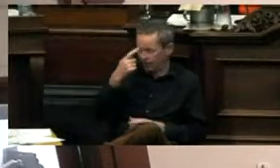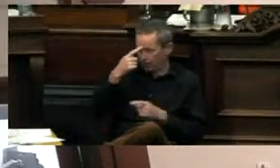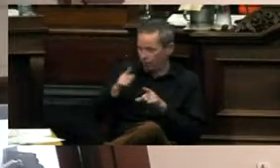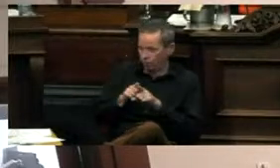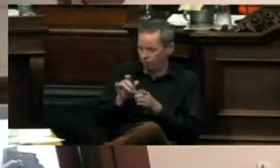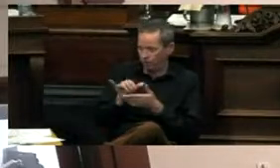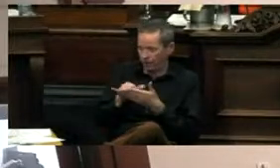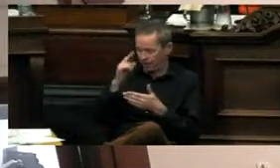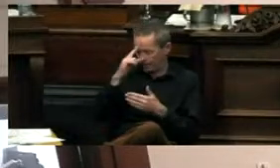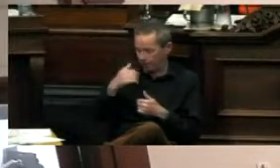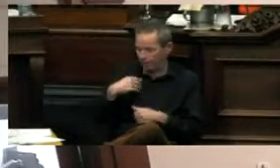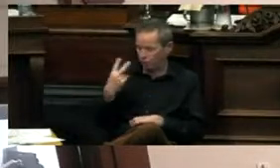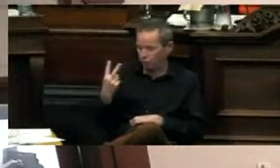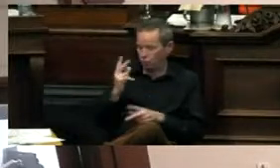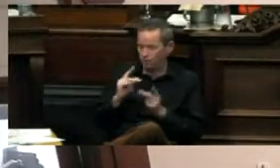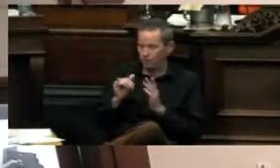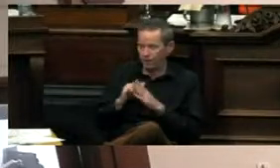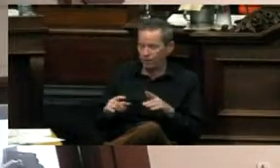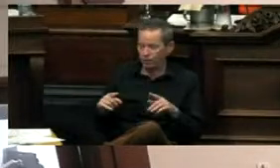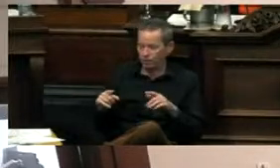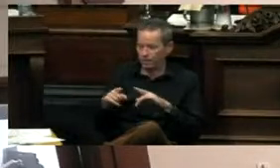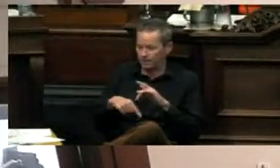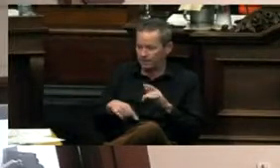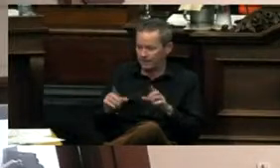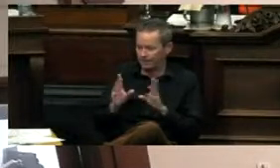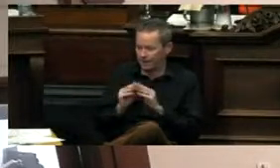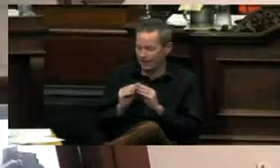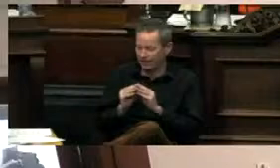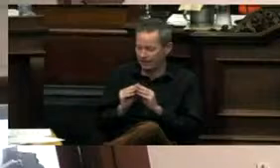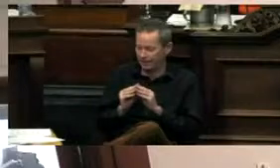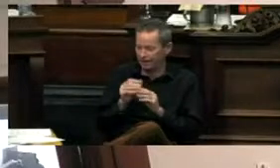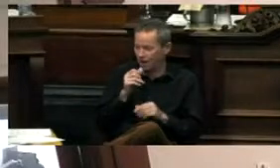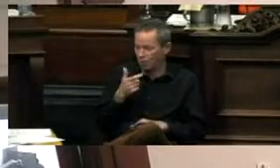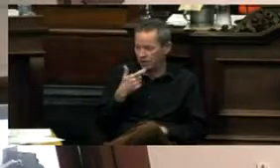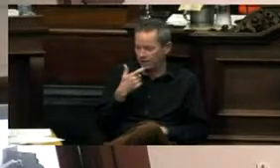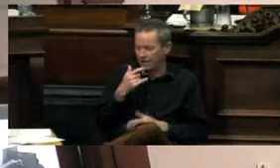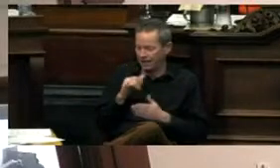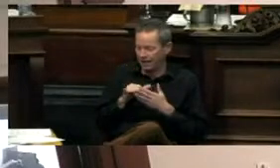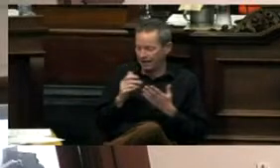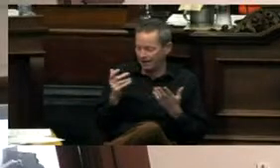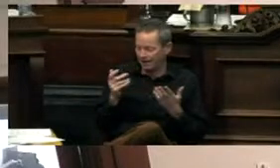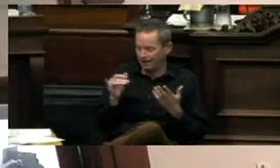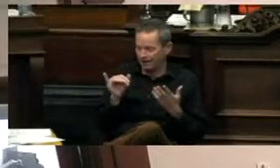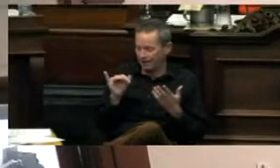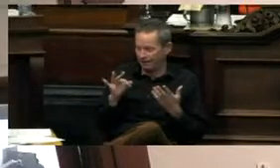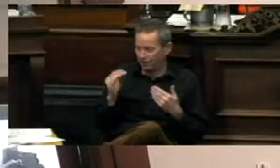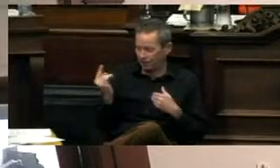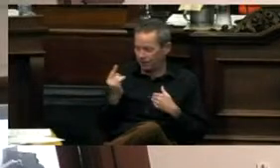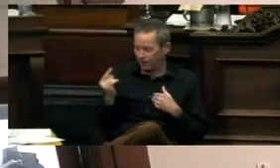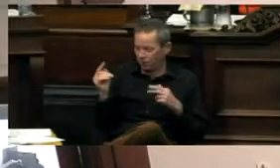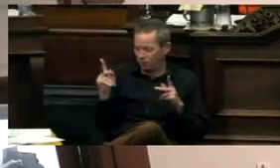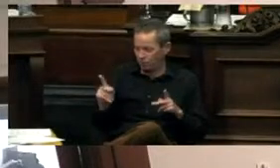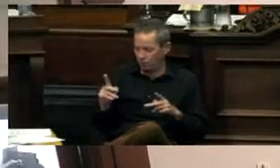changing a meeting. President, I would I wouldn't say that I'm agreeing with that. I think that